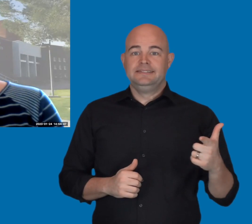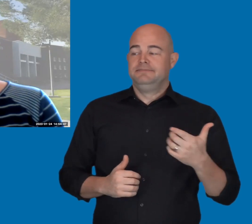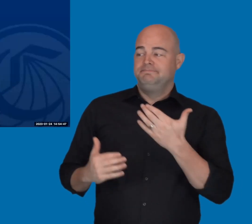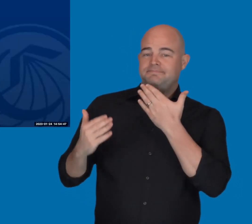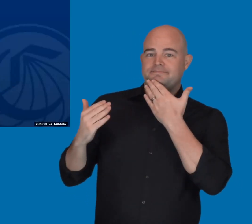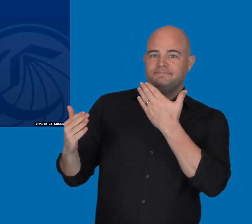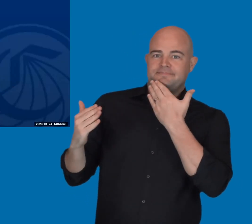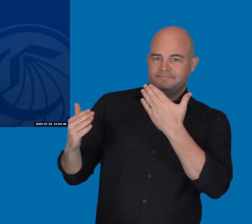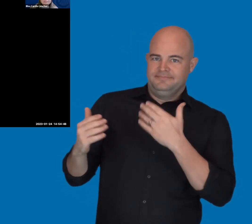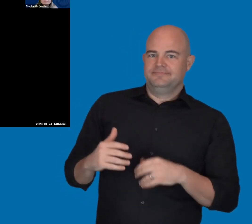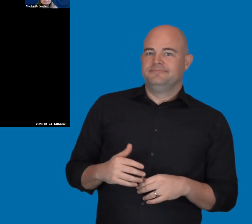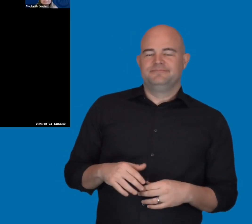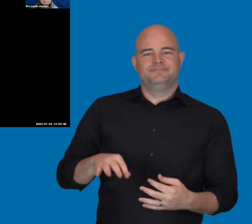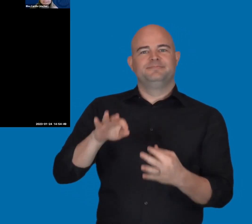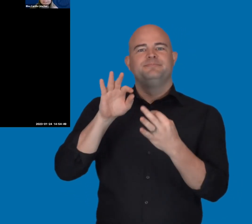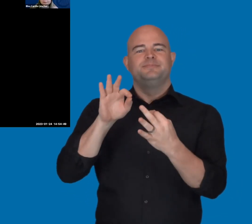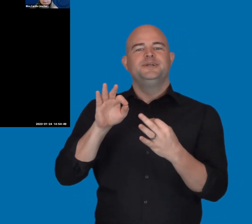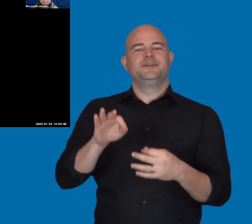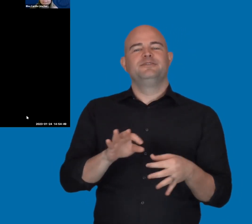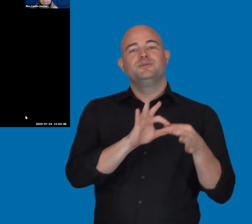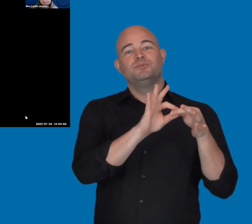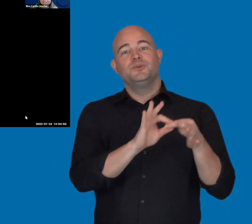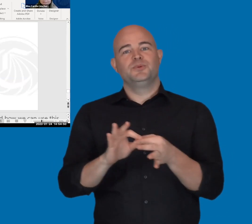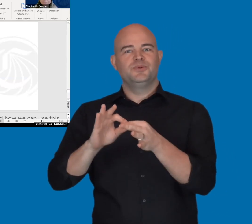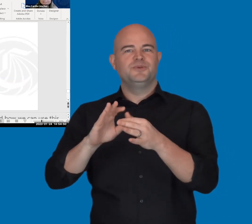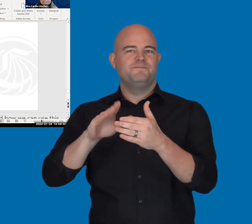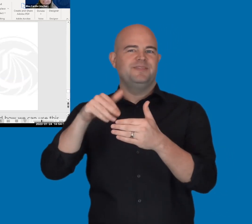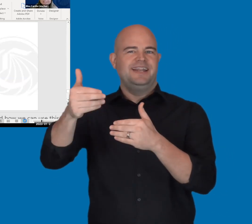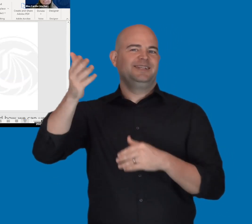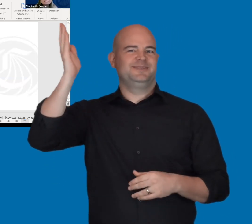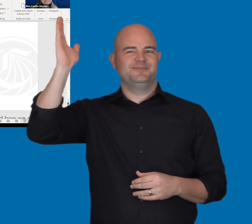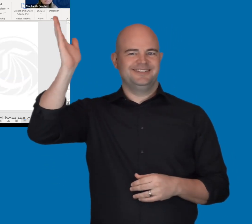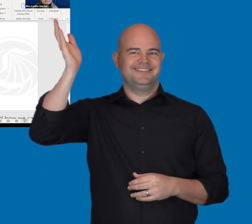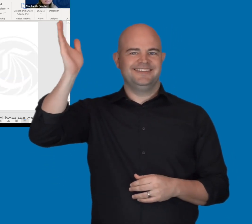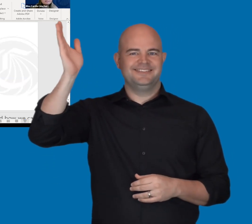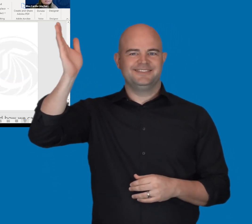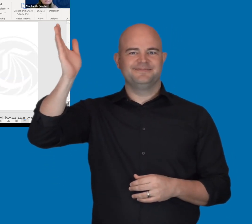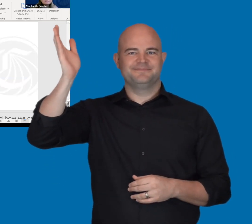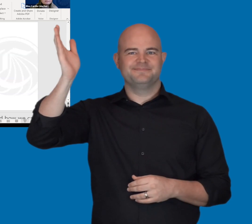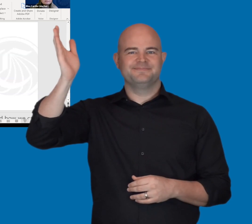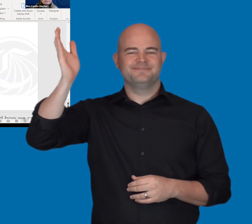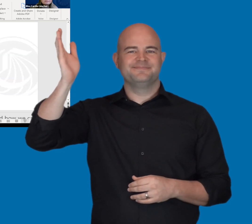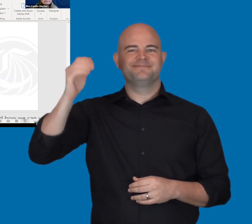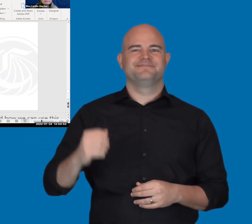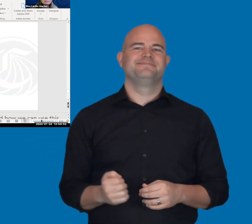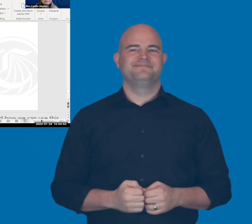Thank you, Adrianne. And that's a perfect segway for the next presentation. So, let me share.